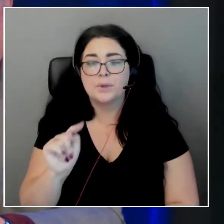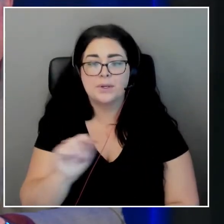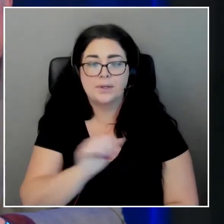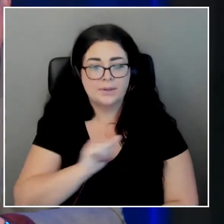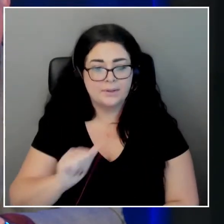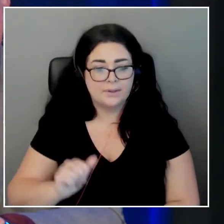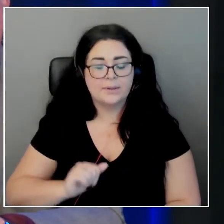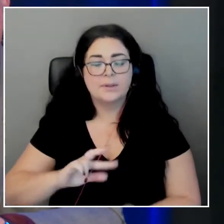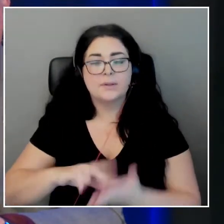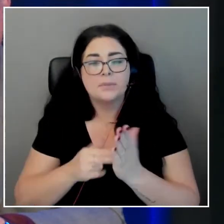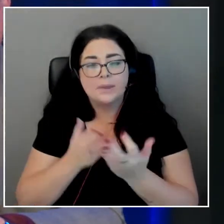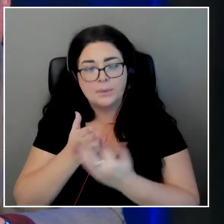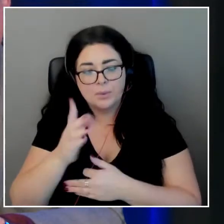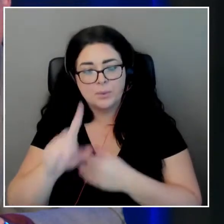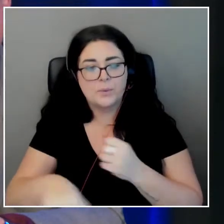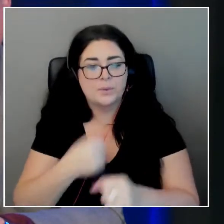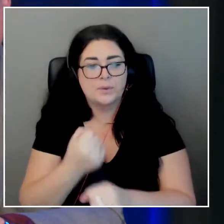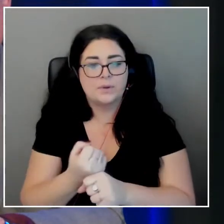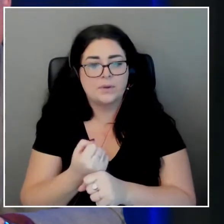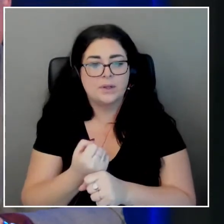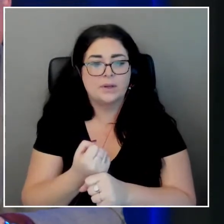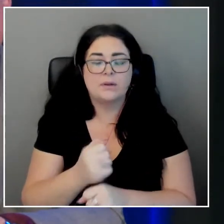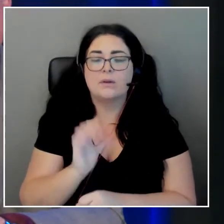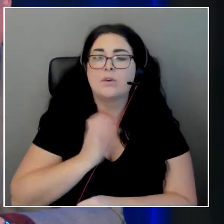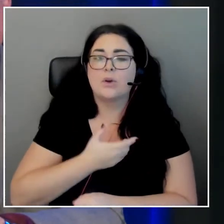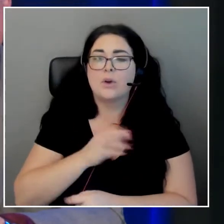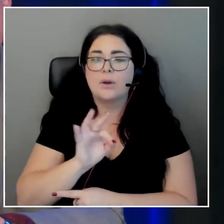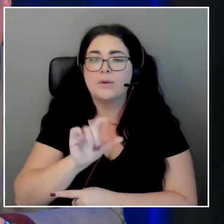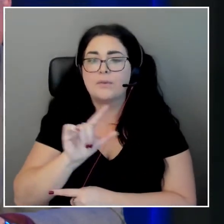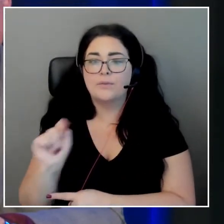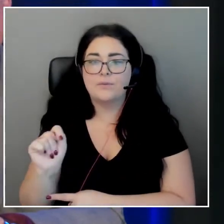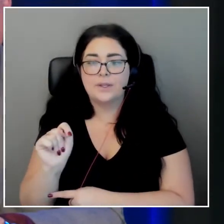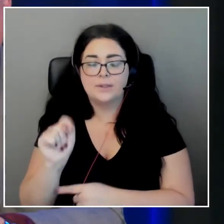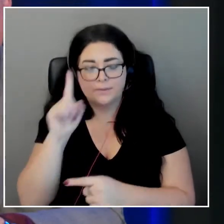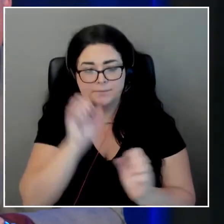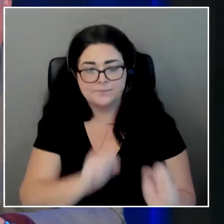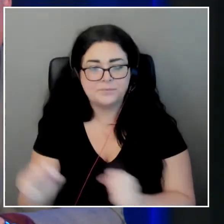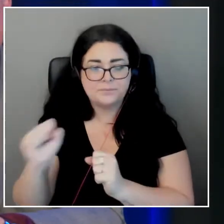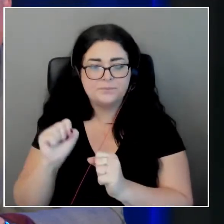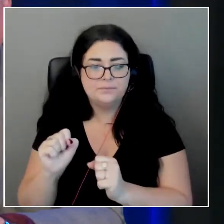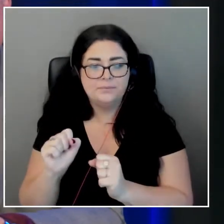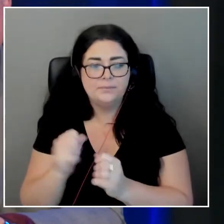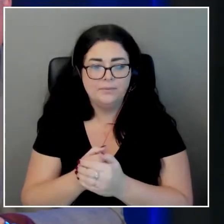of its long-term fleet strategy, as the Leif Ericson approaches the end of its useful life.